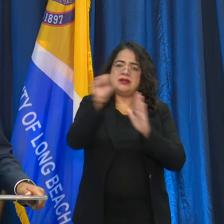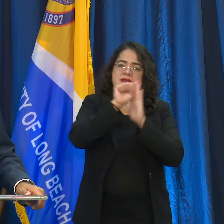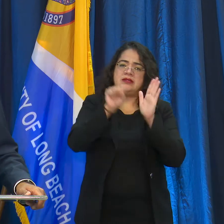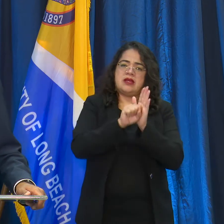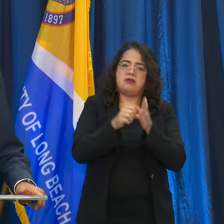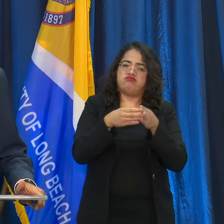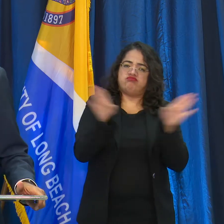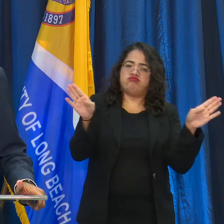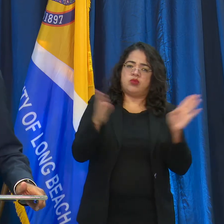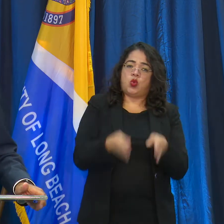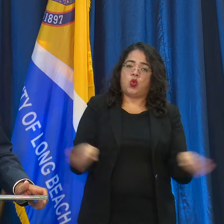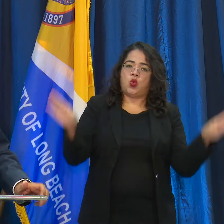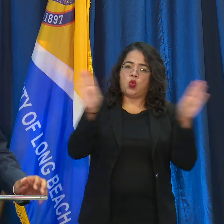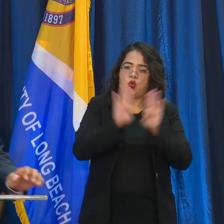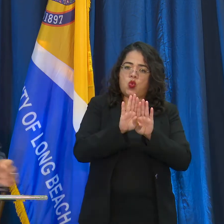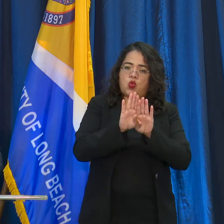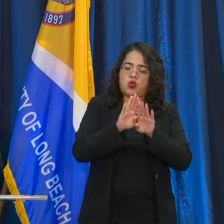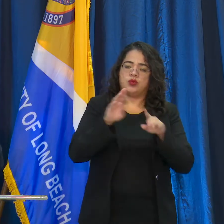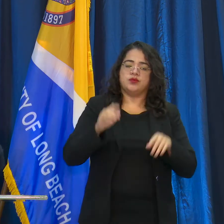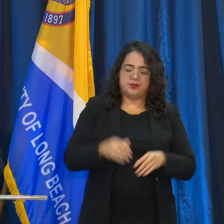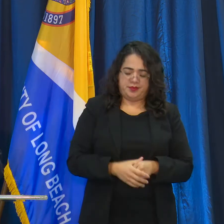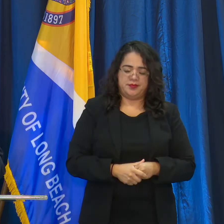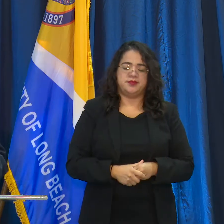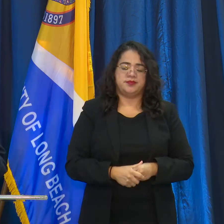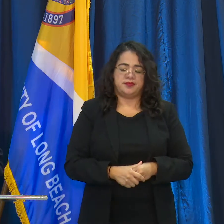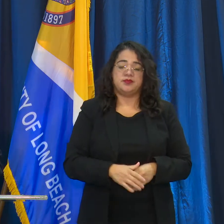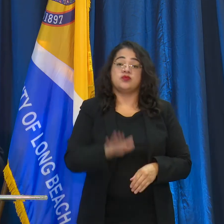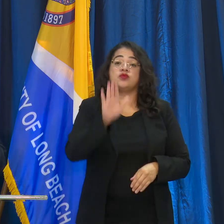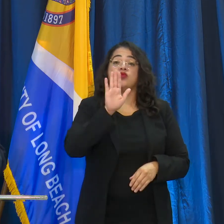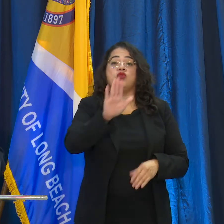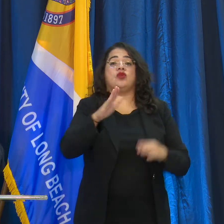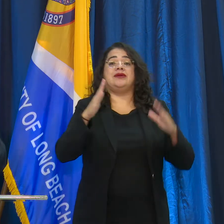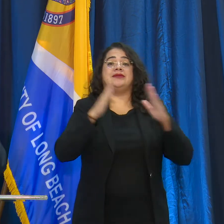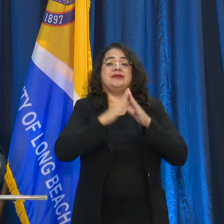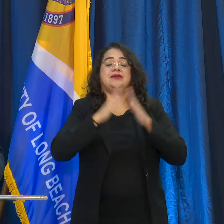something that's important-- your city, our city, the city of Long